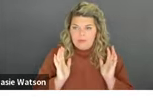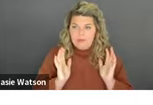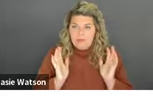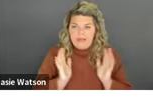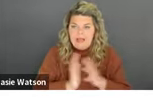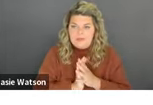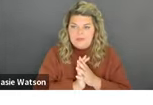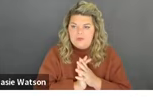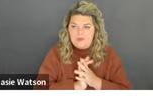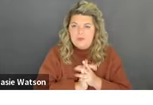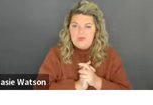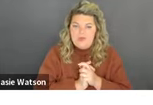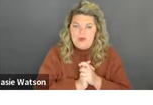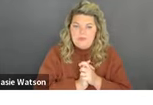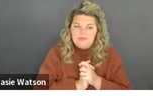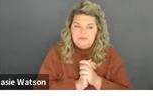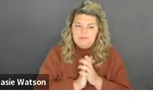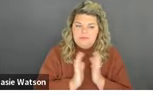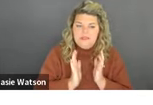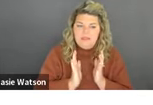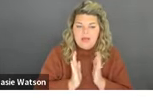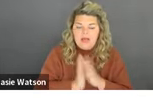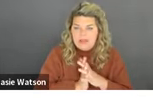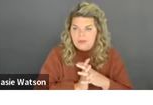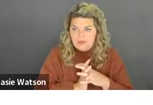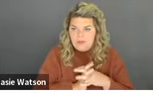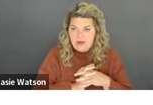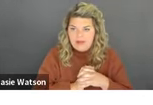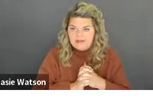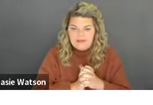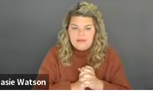we'll be happy to keep in contact with you guys.